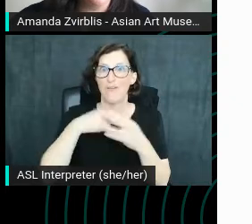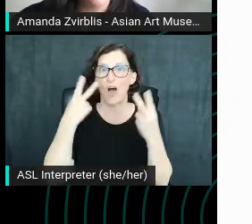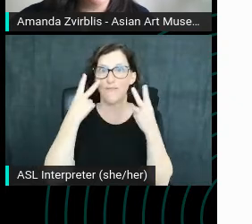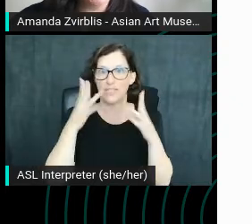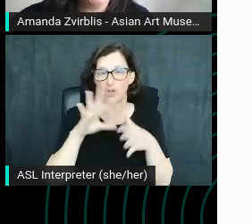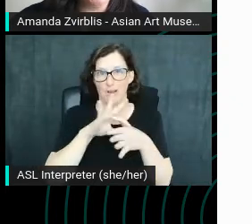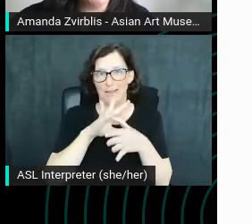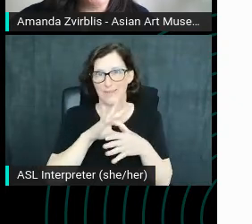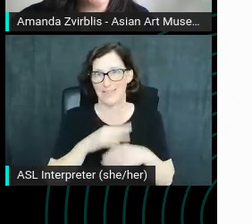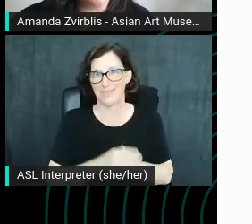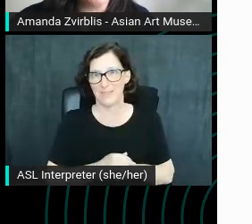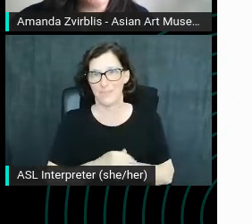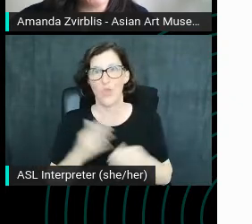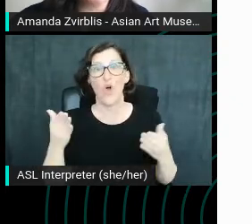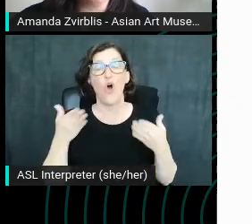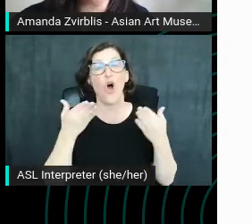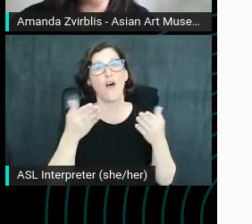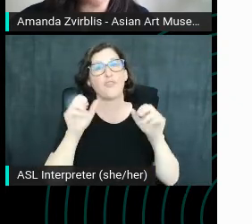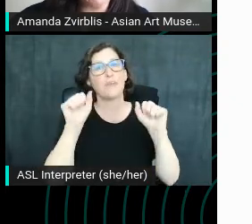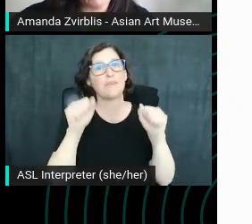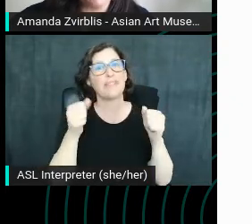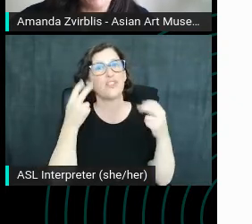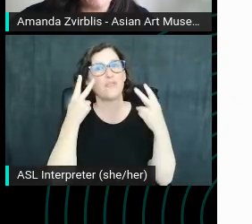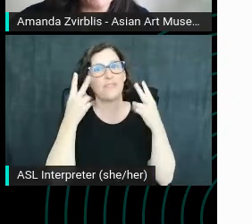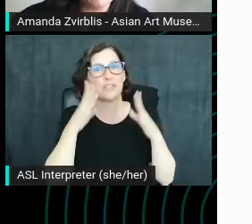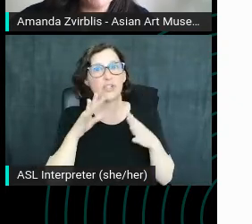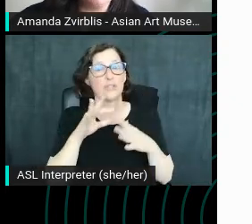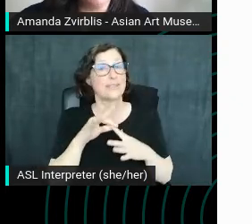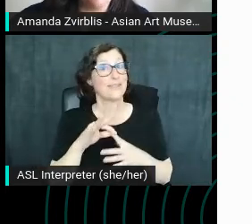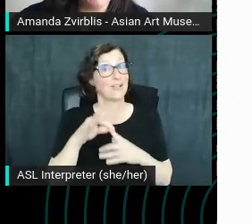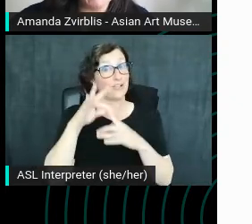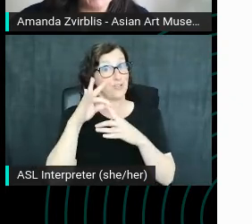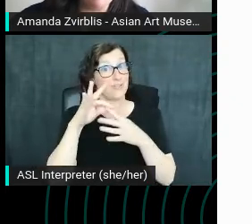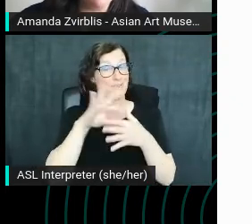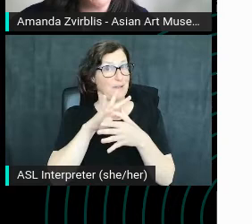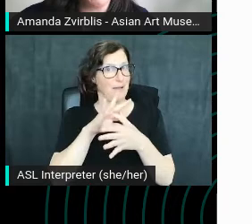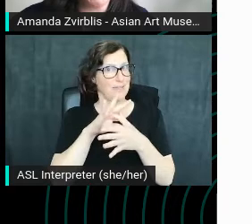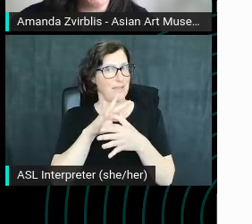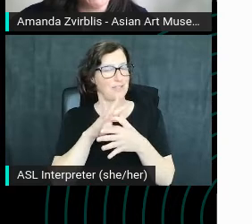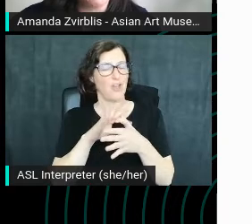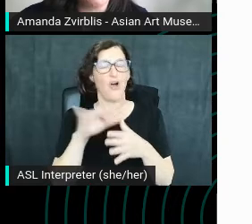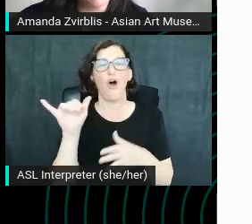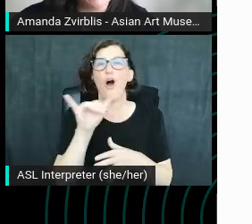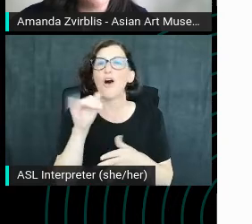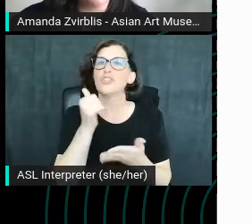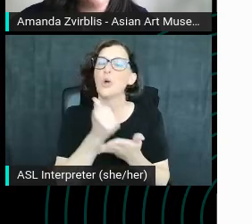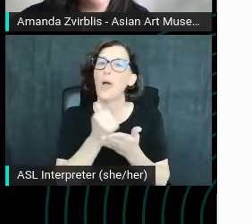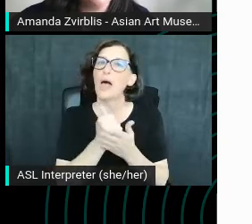Offering your potential visitors exclusive content is also helpful for generating demand,